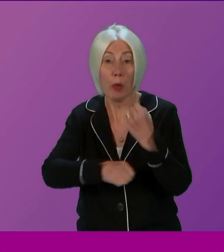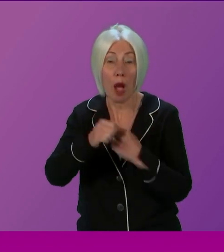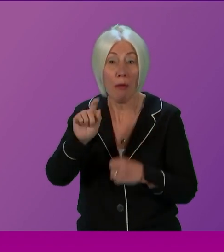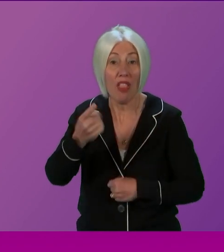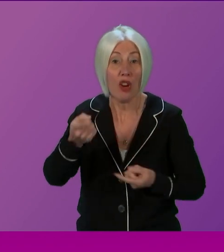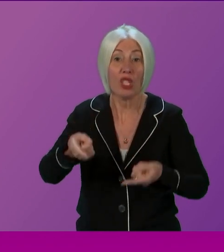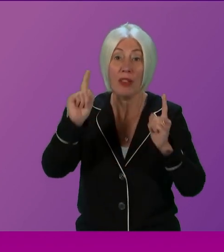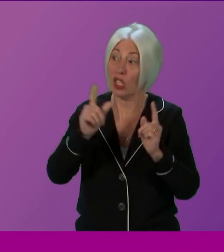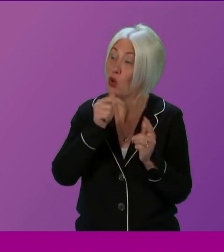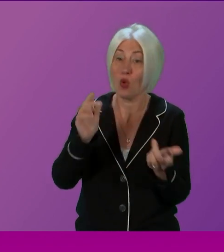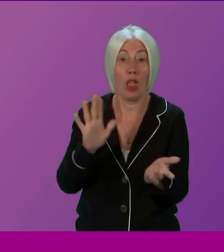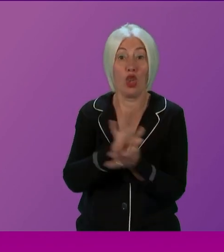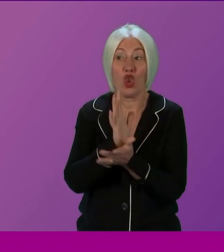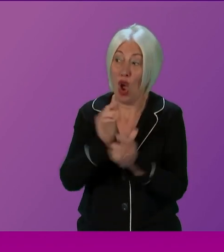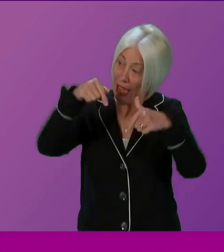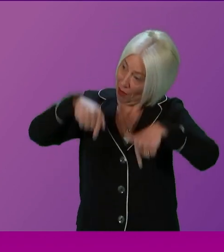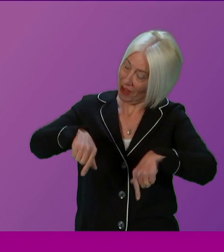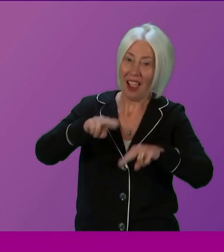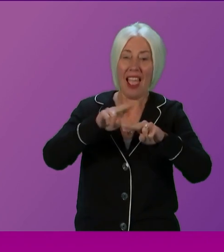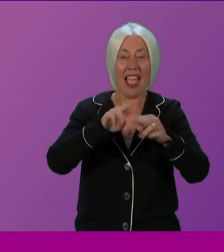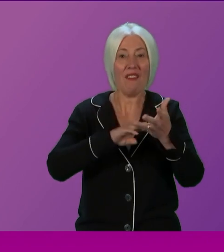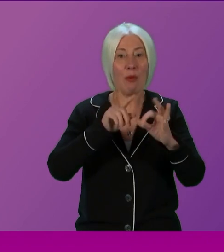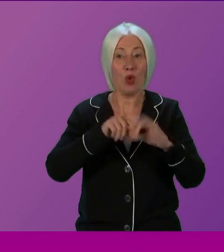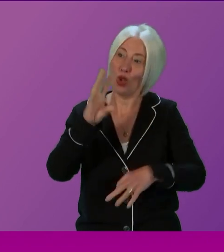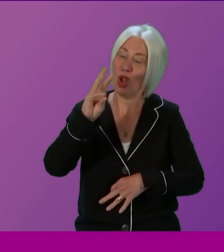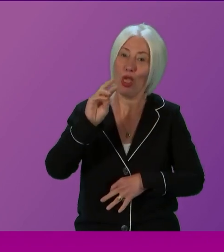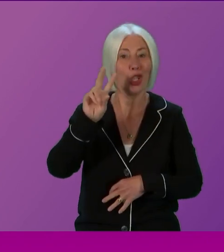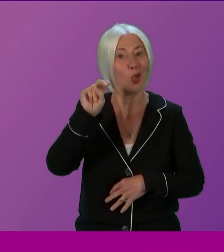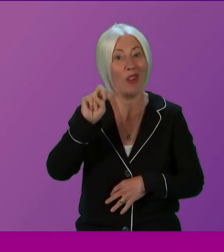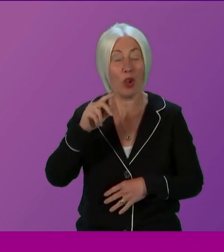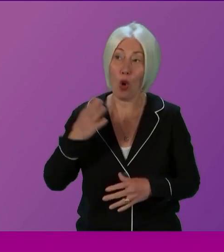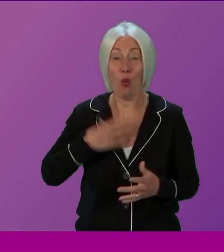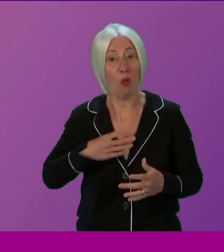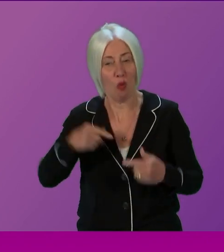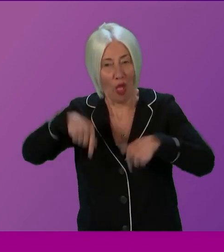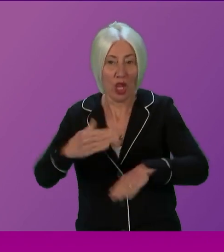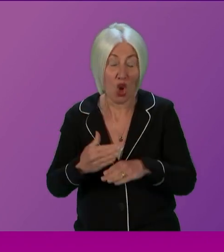of First Minister’s question time every Thursday at 12 o’clock, either are or have been members of